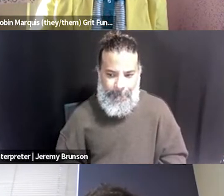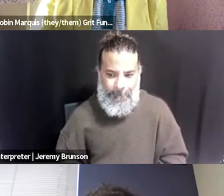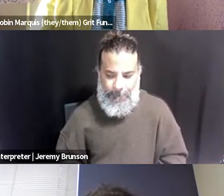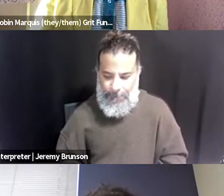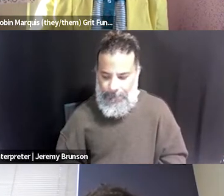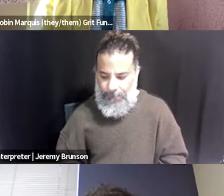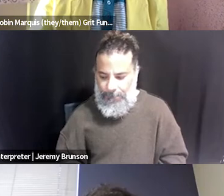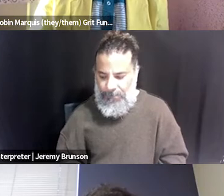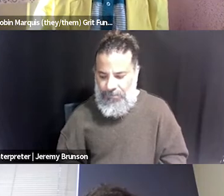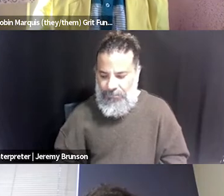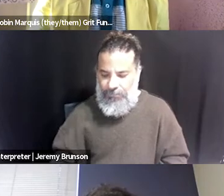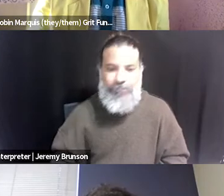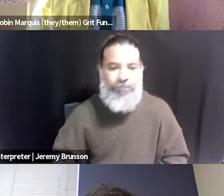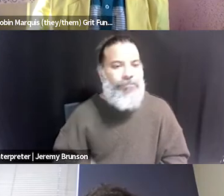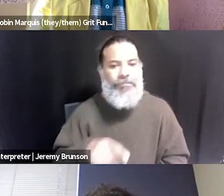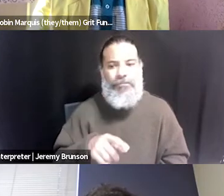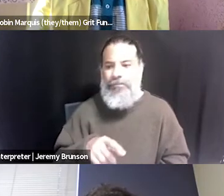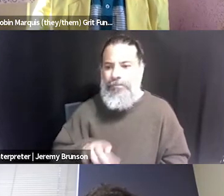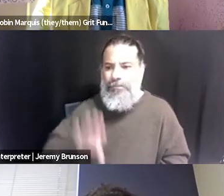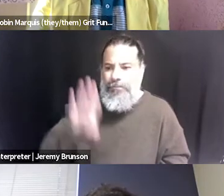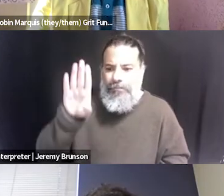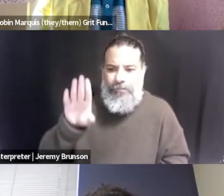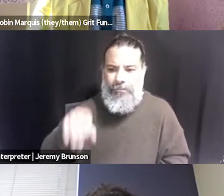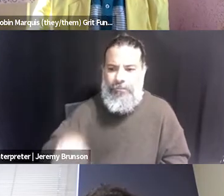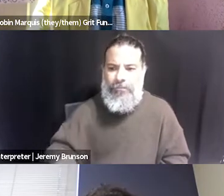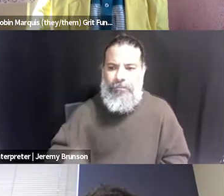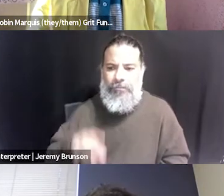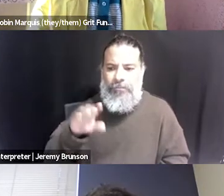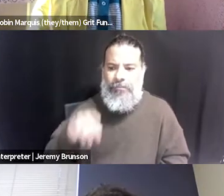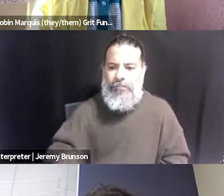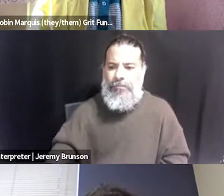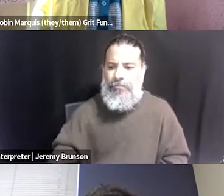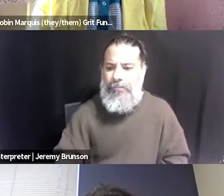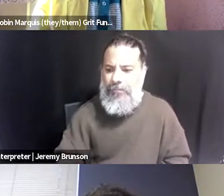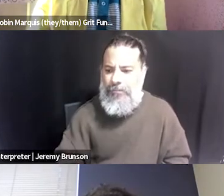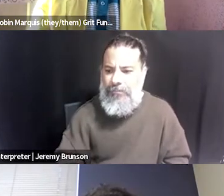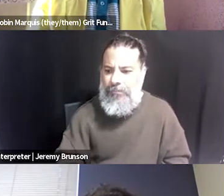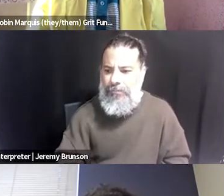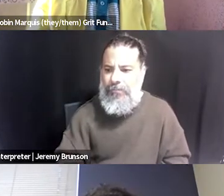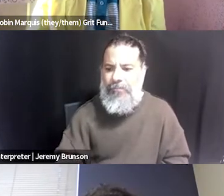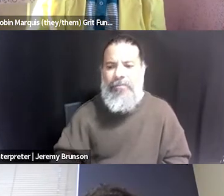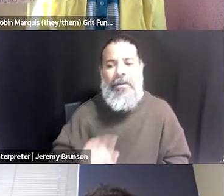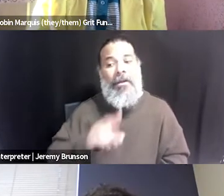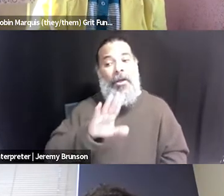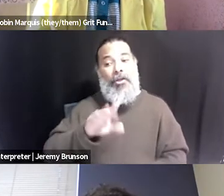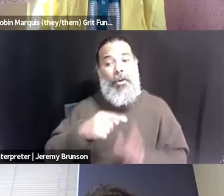Will your examples be available to us to reference after this?